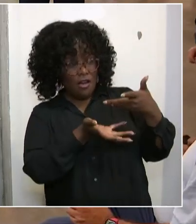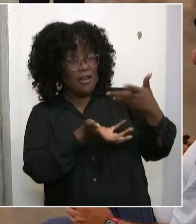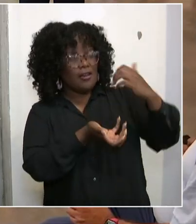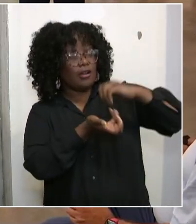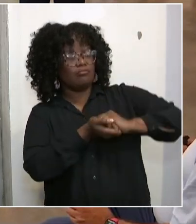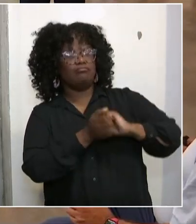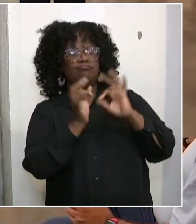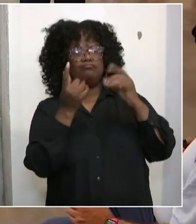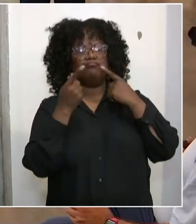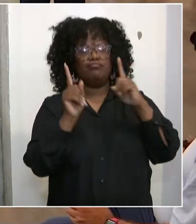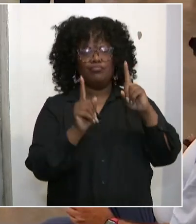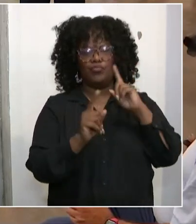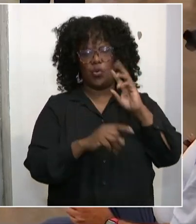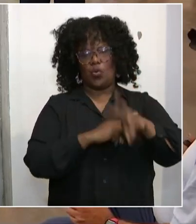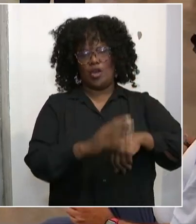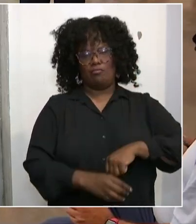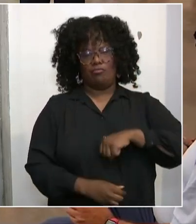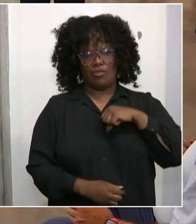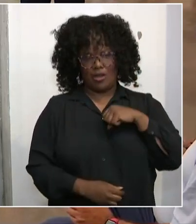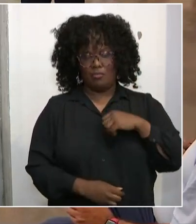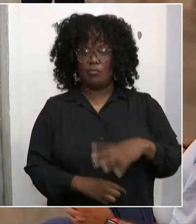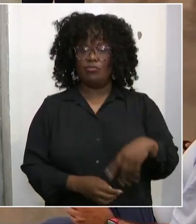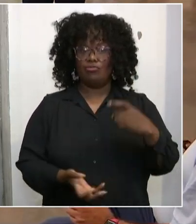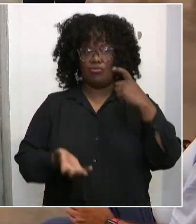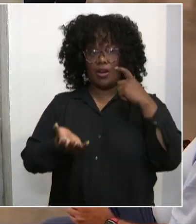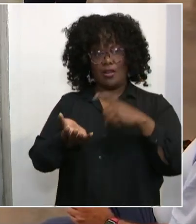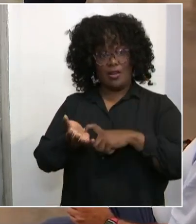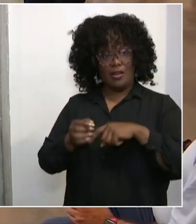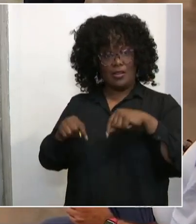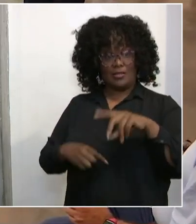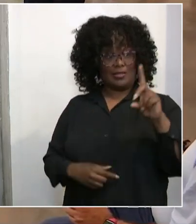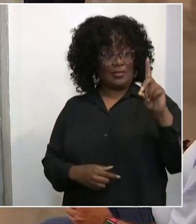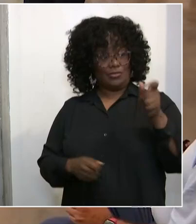who is the director of the Downtown DC bid, um.